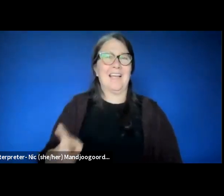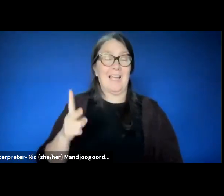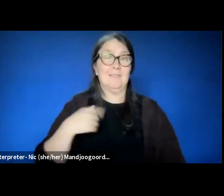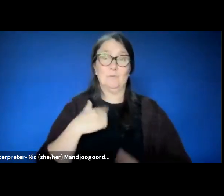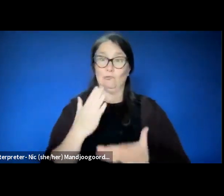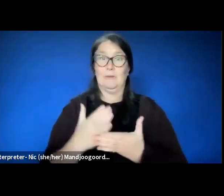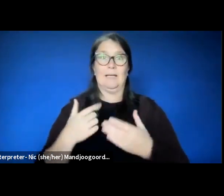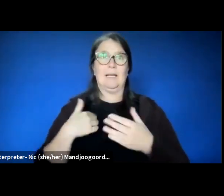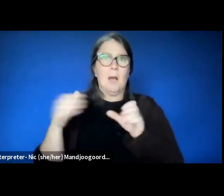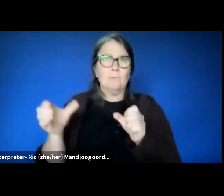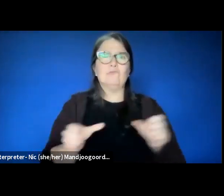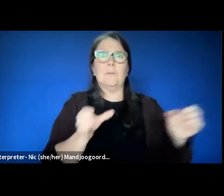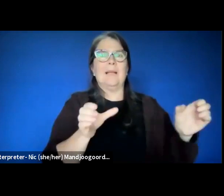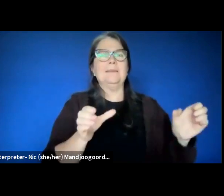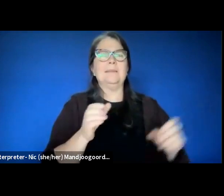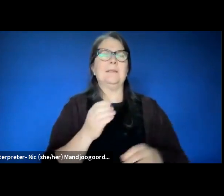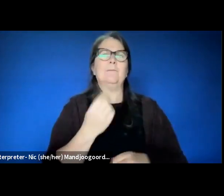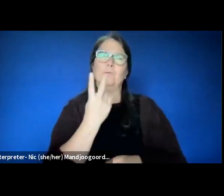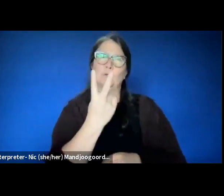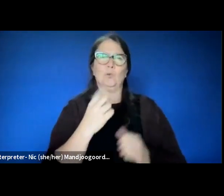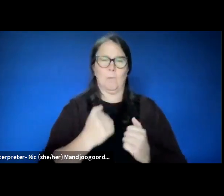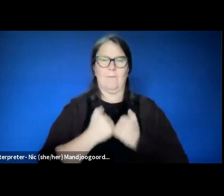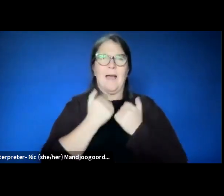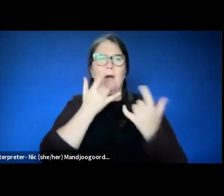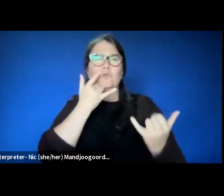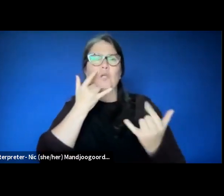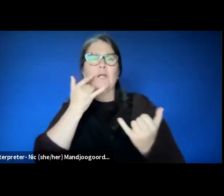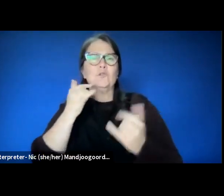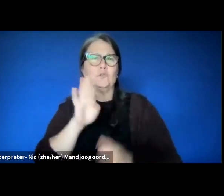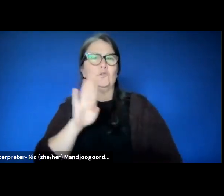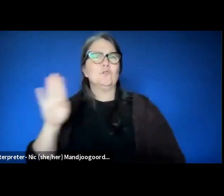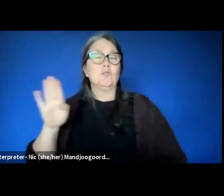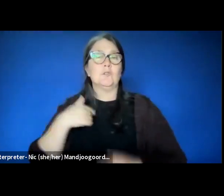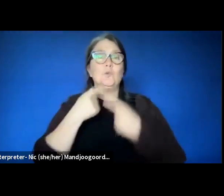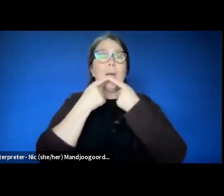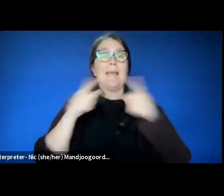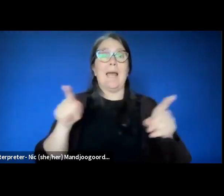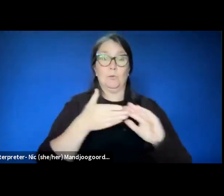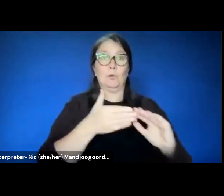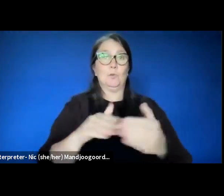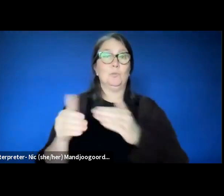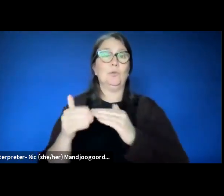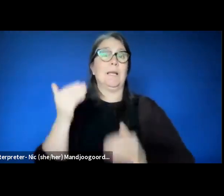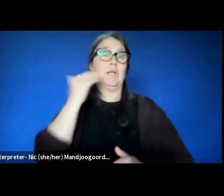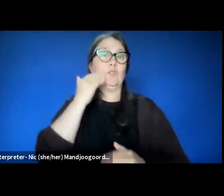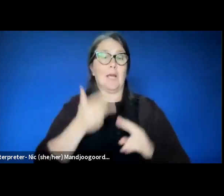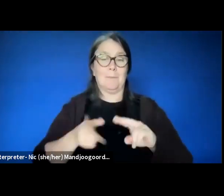And yes, you And yes, you're seeing my face again And yes, you're seeing my face again. I'm standing in for through advantages to announce the